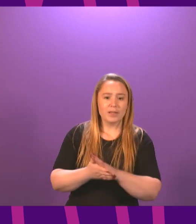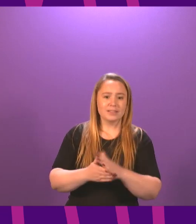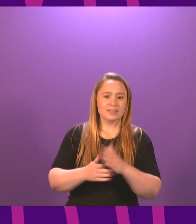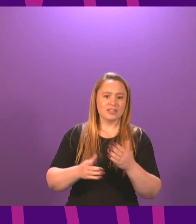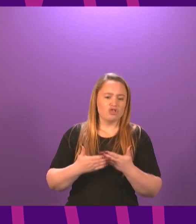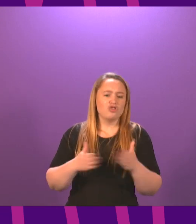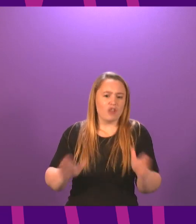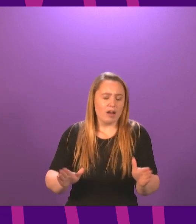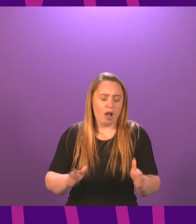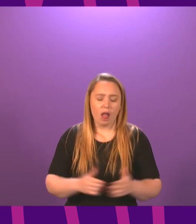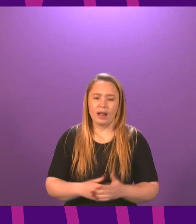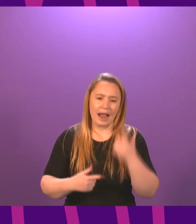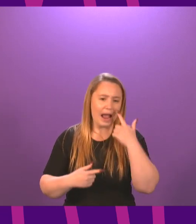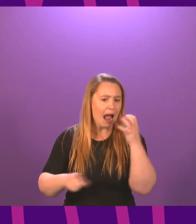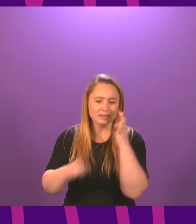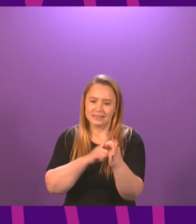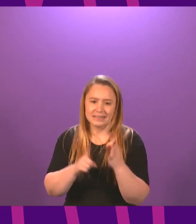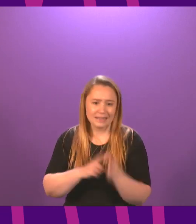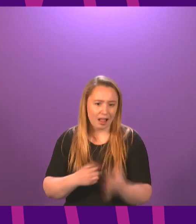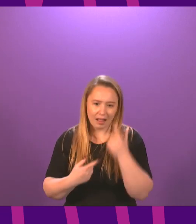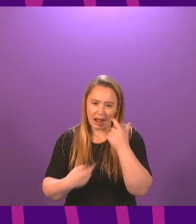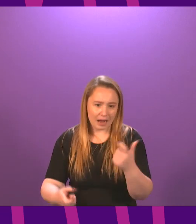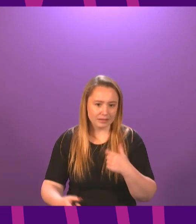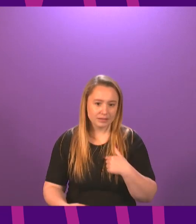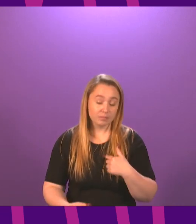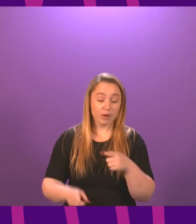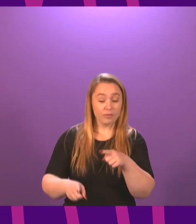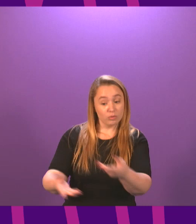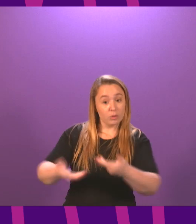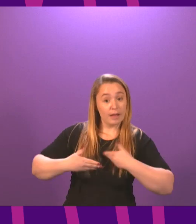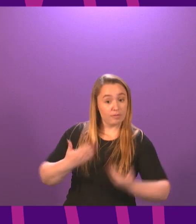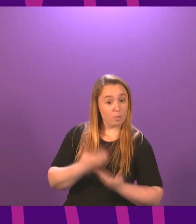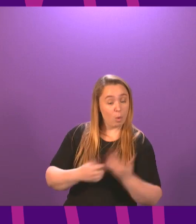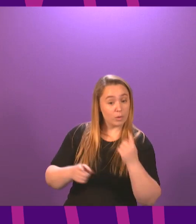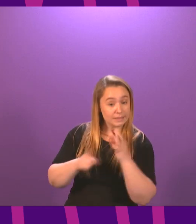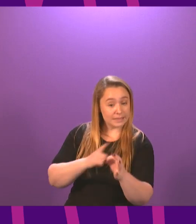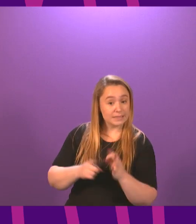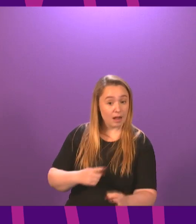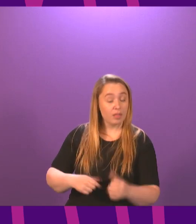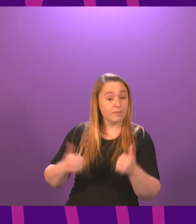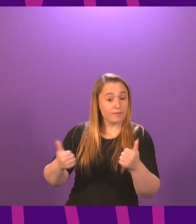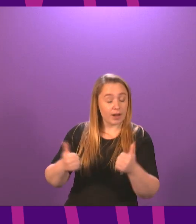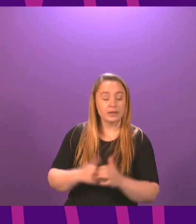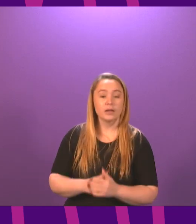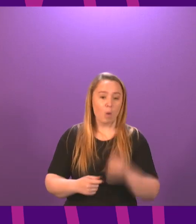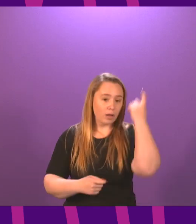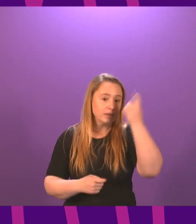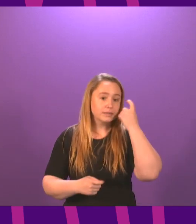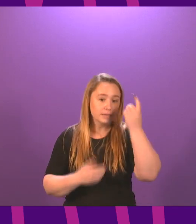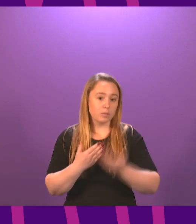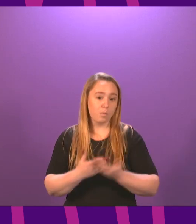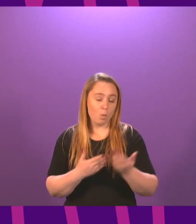about, I will avoid going into specifics, but I would be very happy to get more details so that we could consider the matter further.